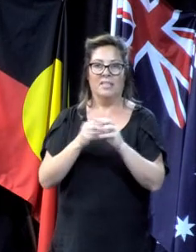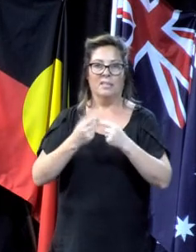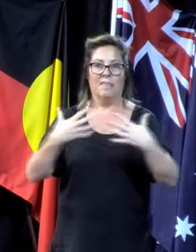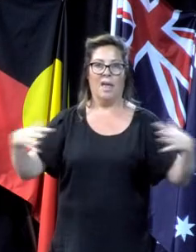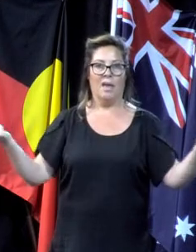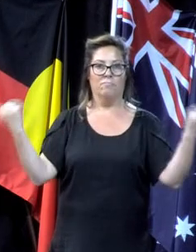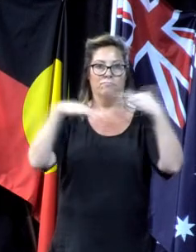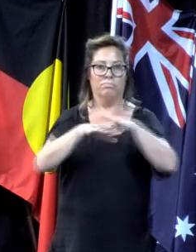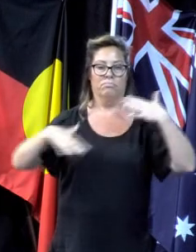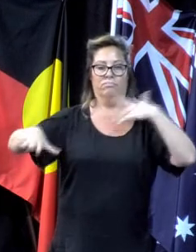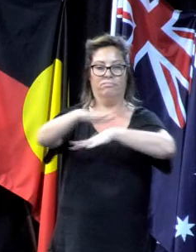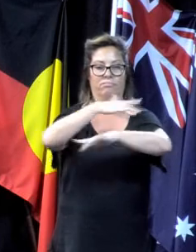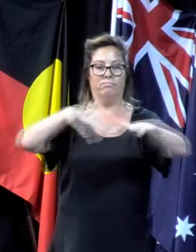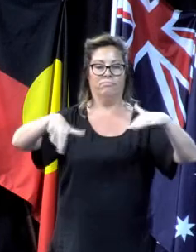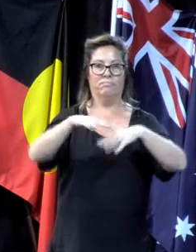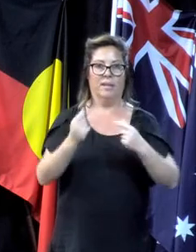That’s exactly right. Thank you.